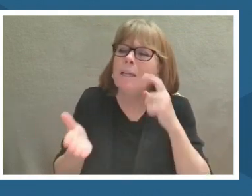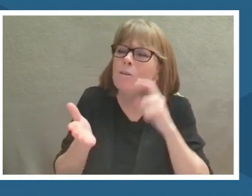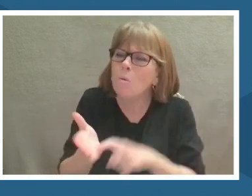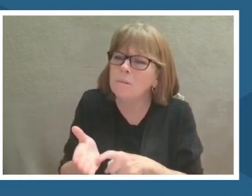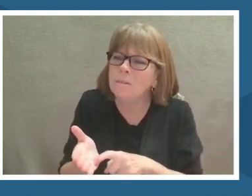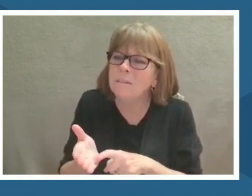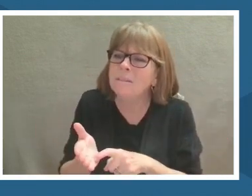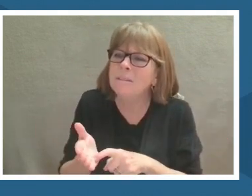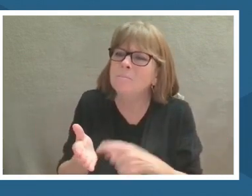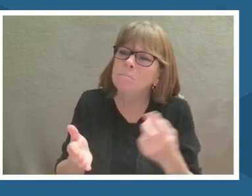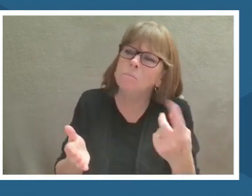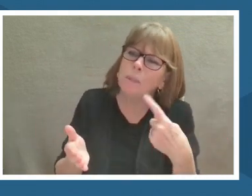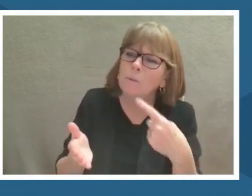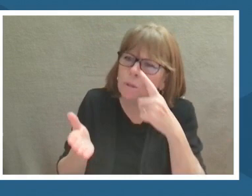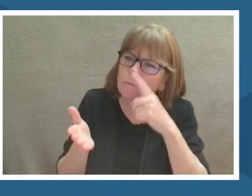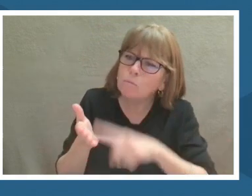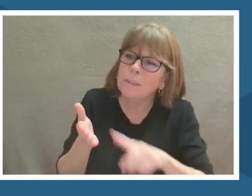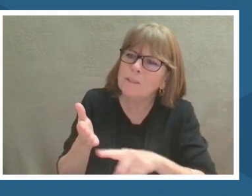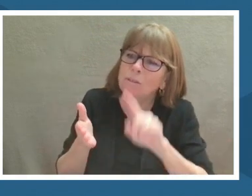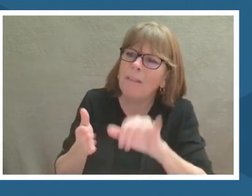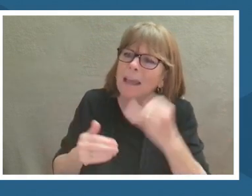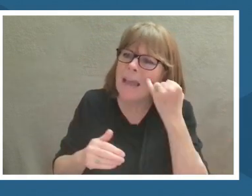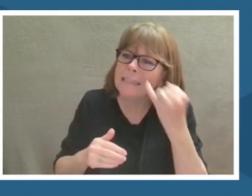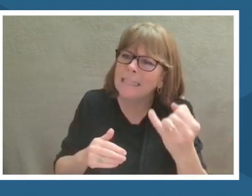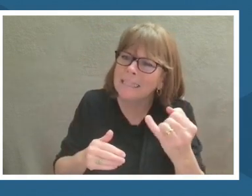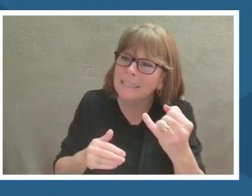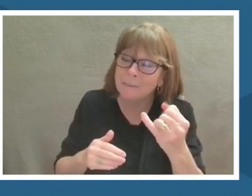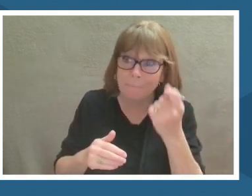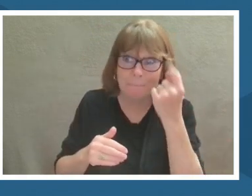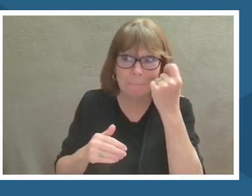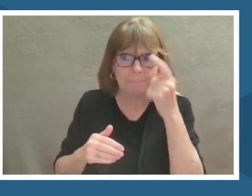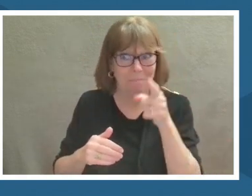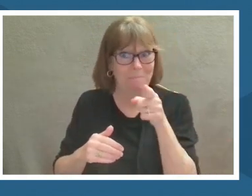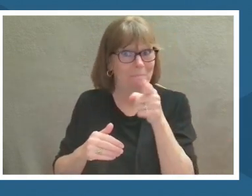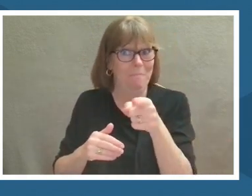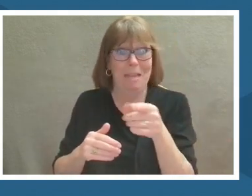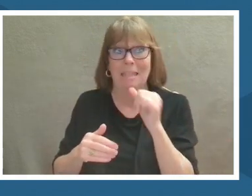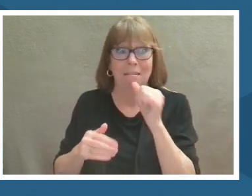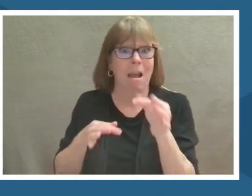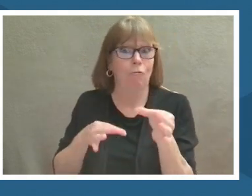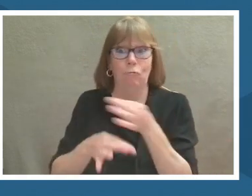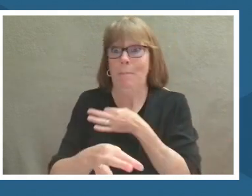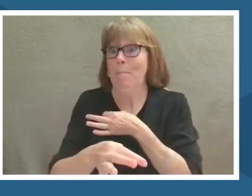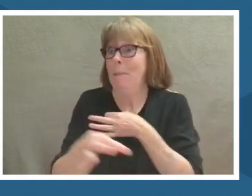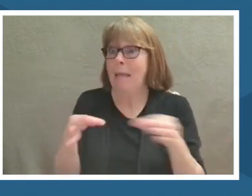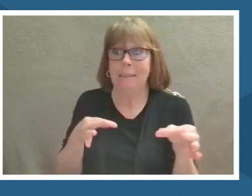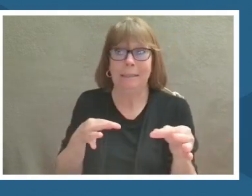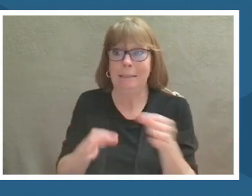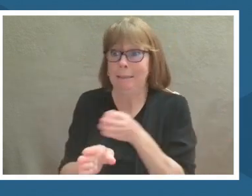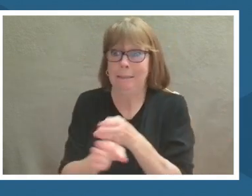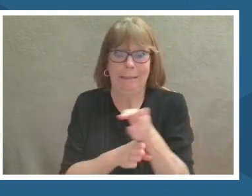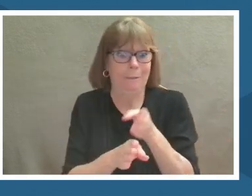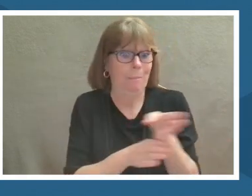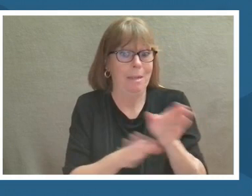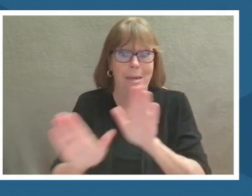this is not an replacement of disciplinary